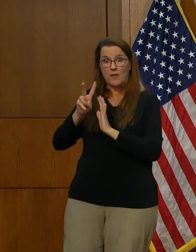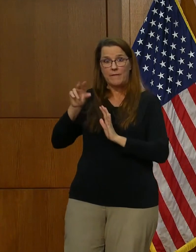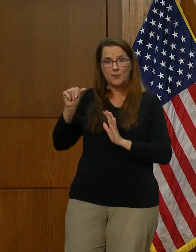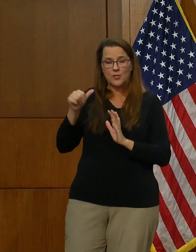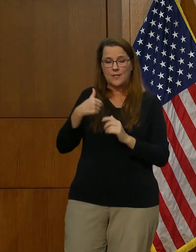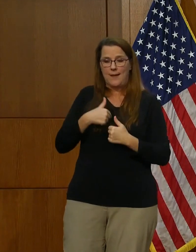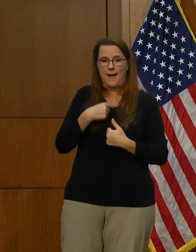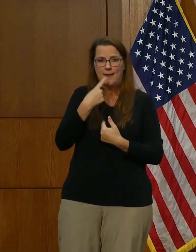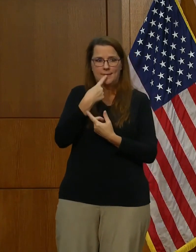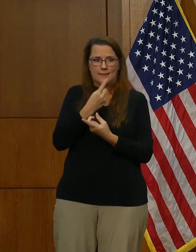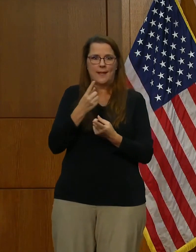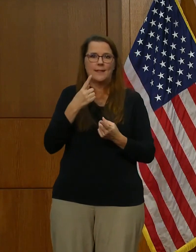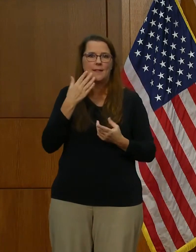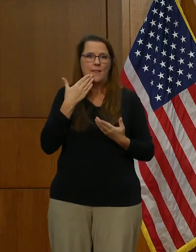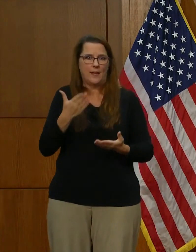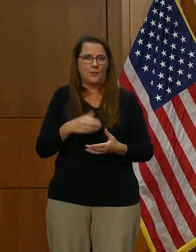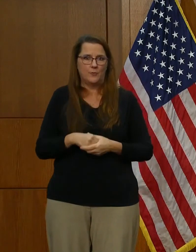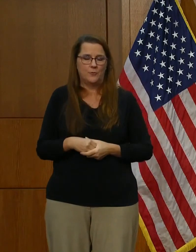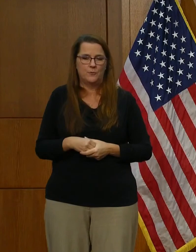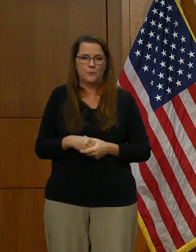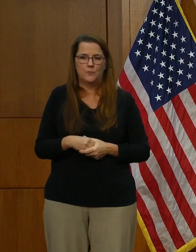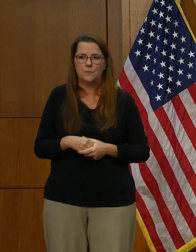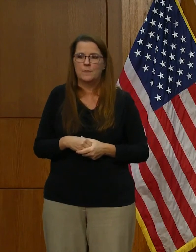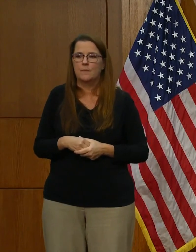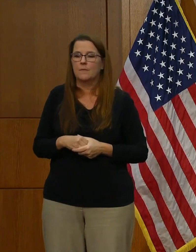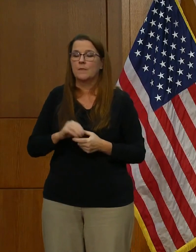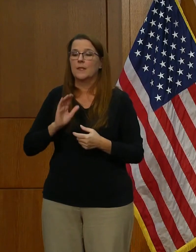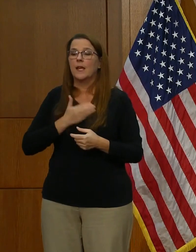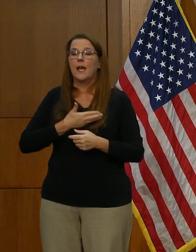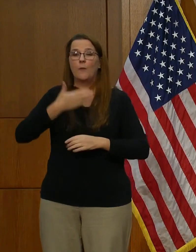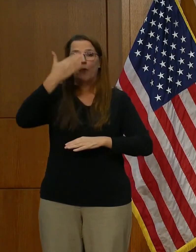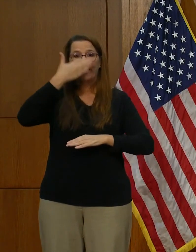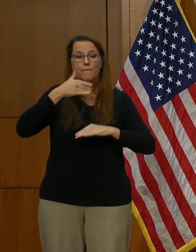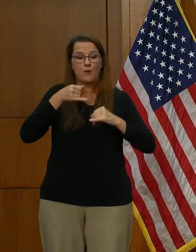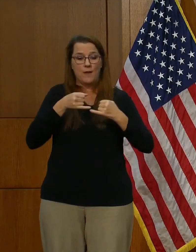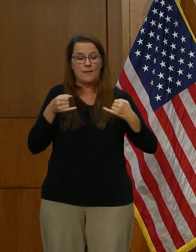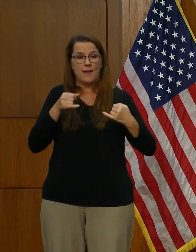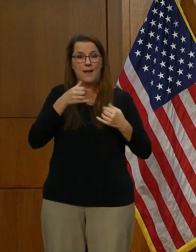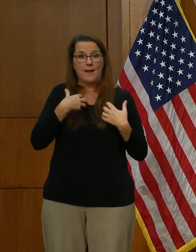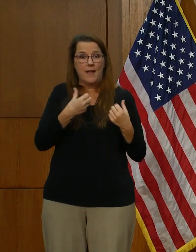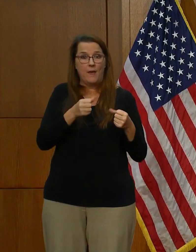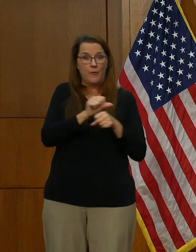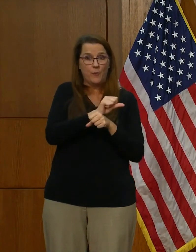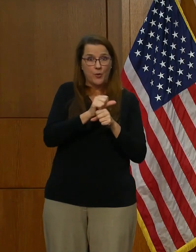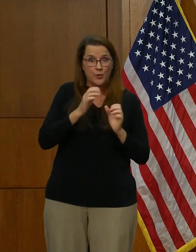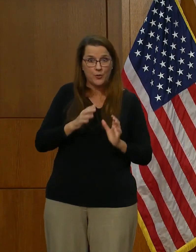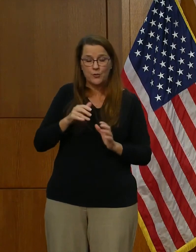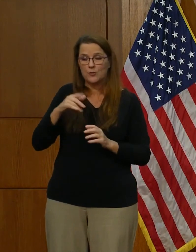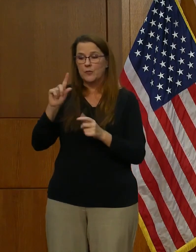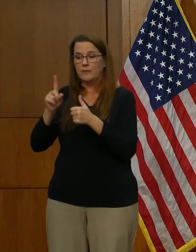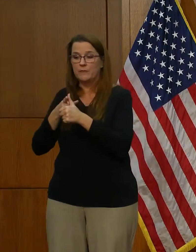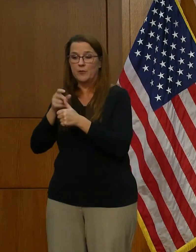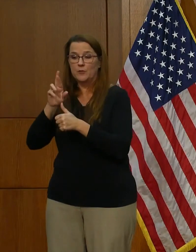SAY THANK YOU. I ESPECIALLY WANT TO TAKE THIS OPPORTUNITY